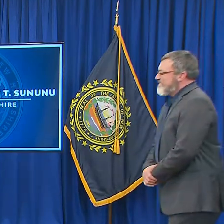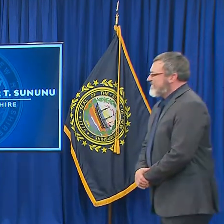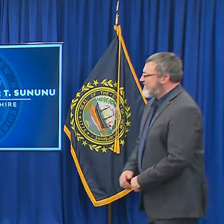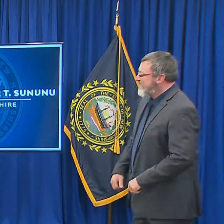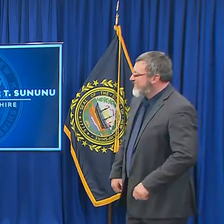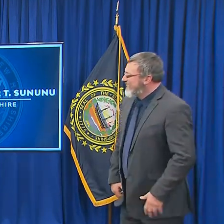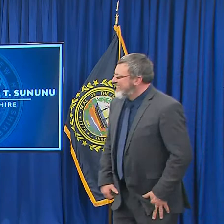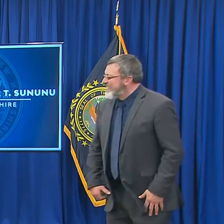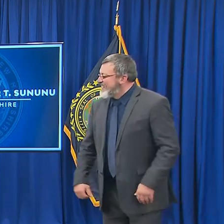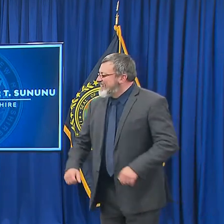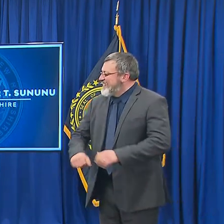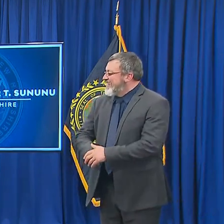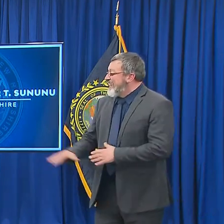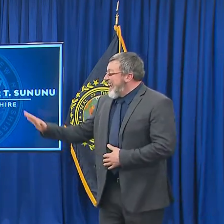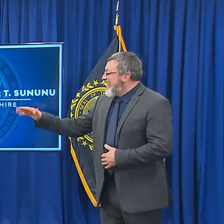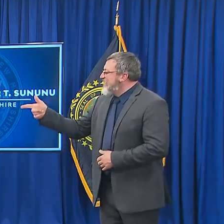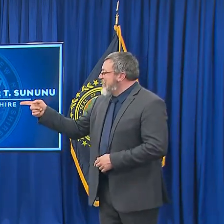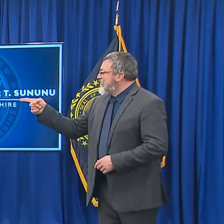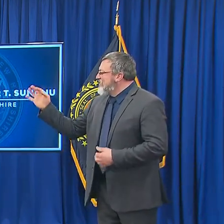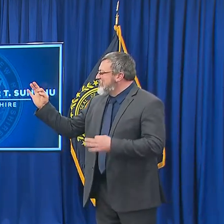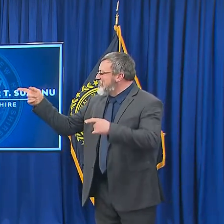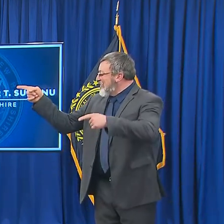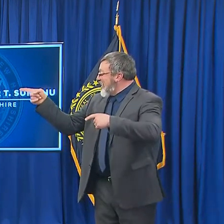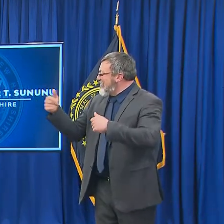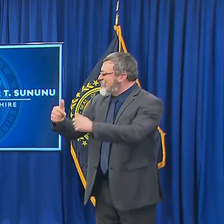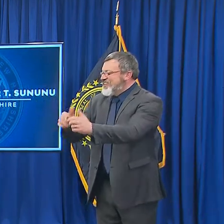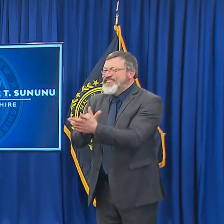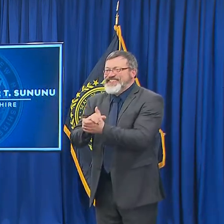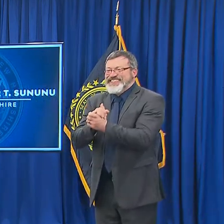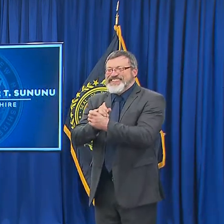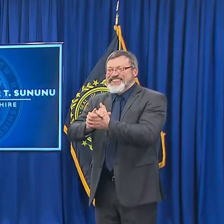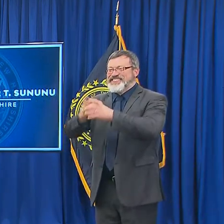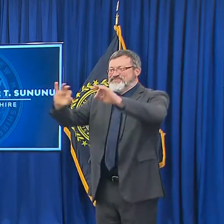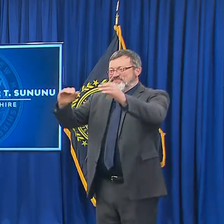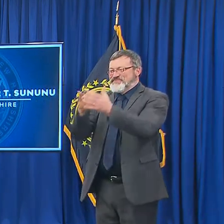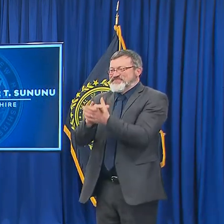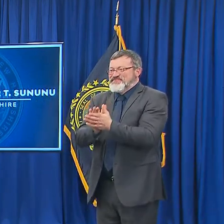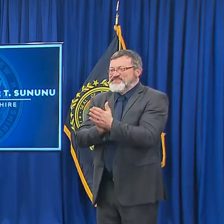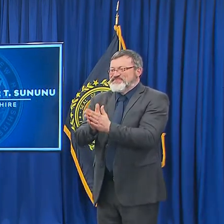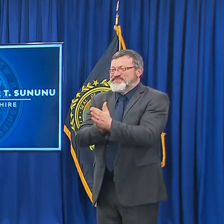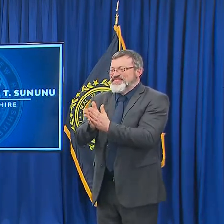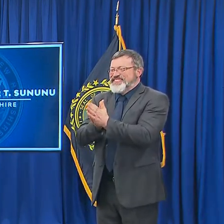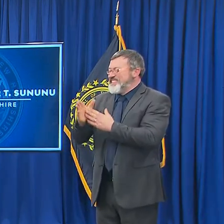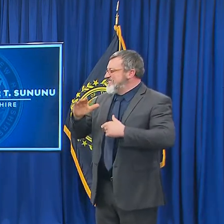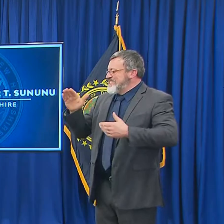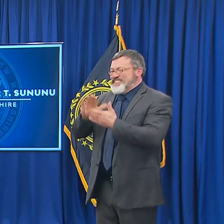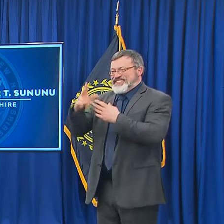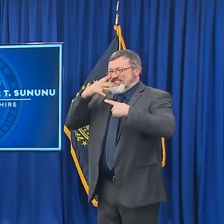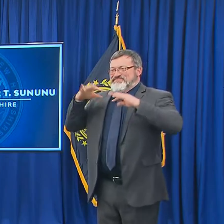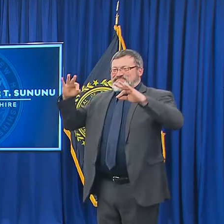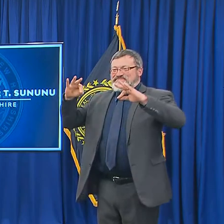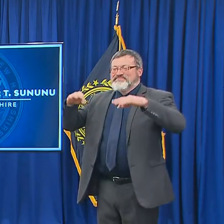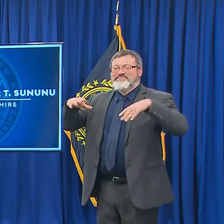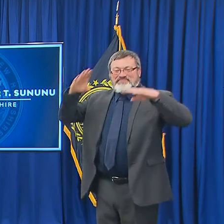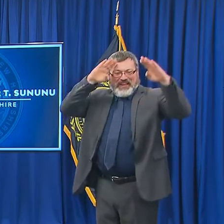were confirmed by PCR and 202 people tested positive through antigen testing. And so we're seeing antigen testing.